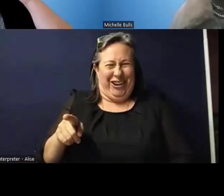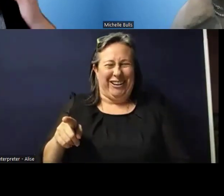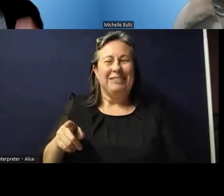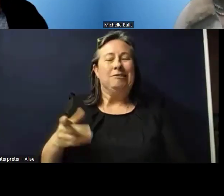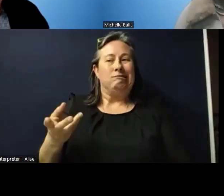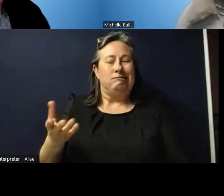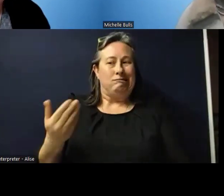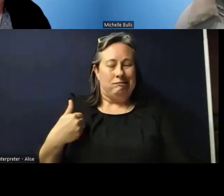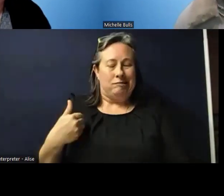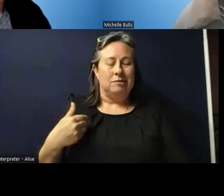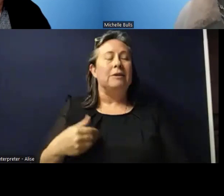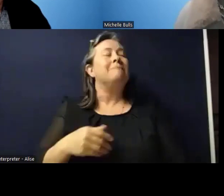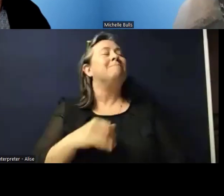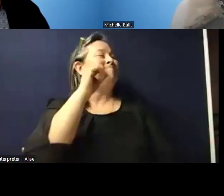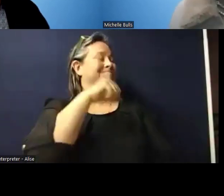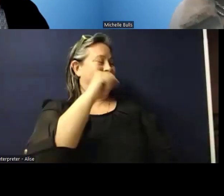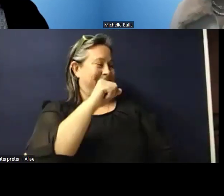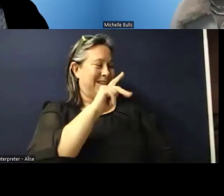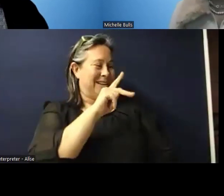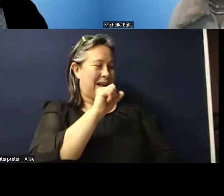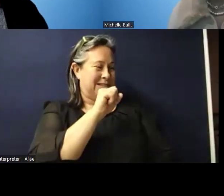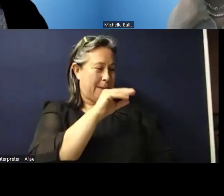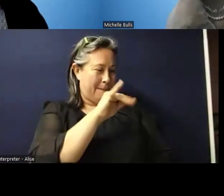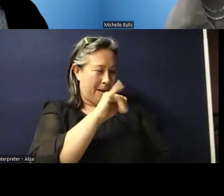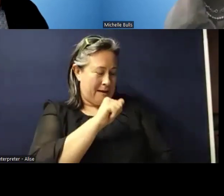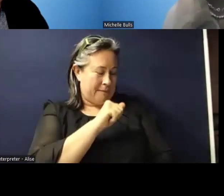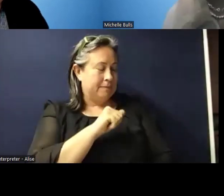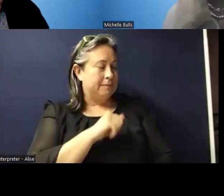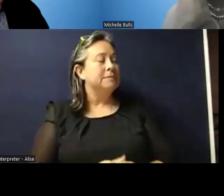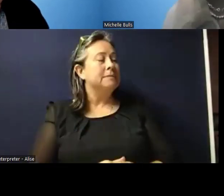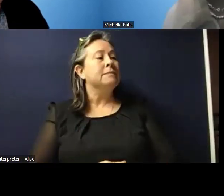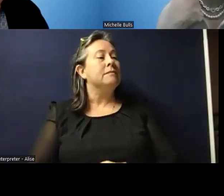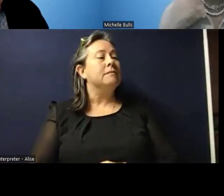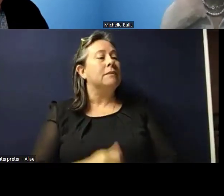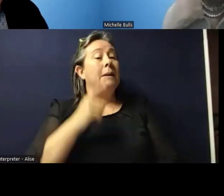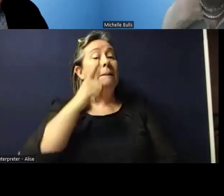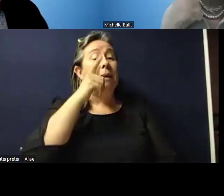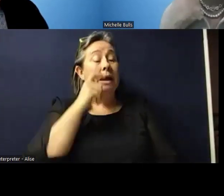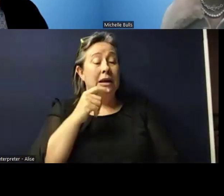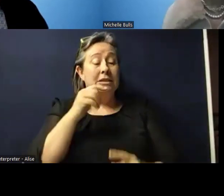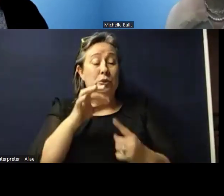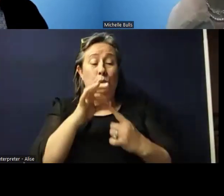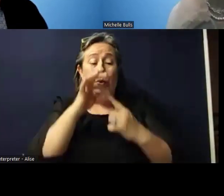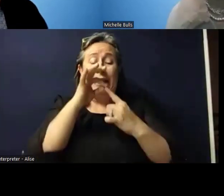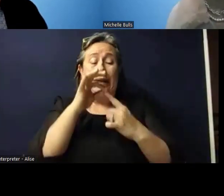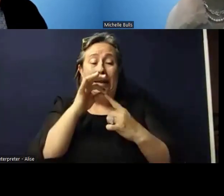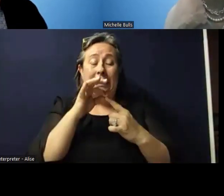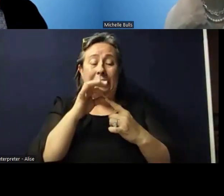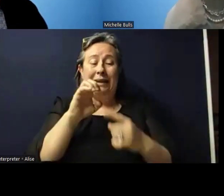Kasima Garst: Absolutely, so because now the unique entity identifier is issued by SAM,